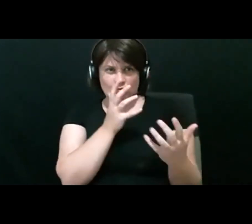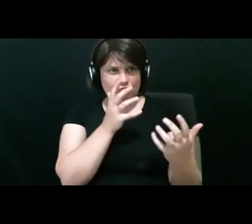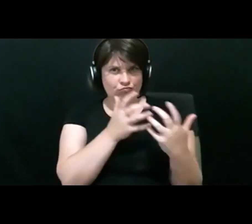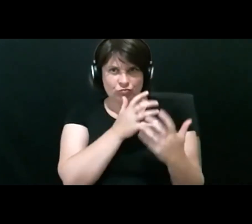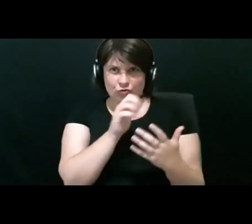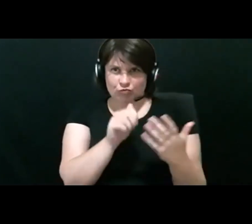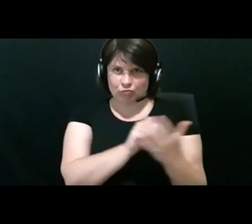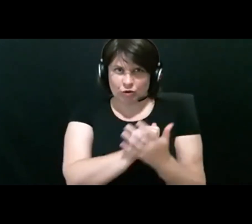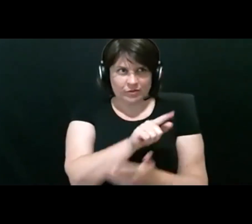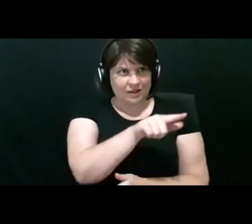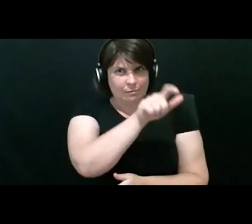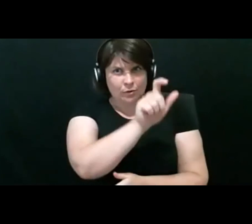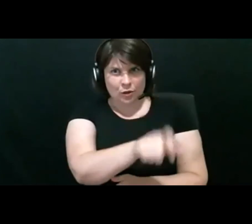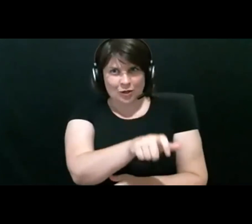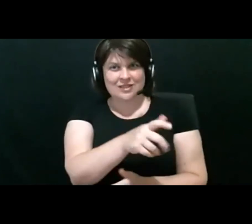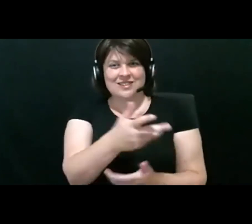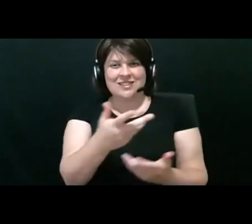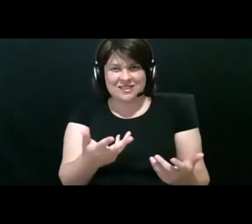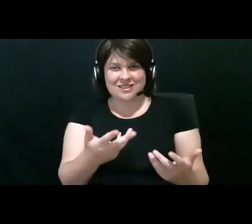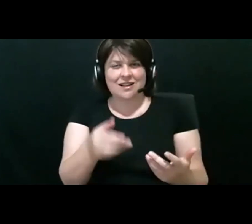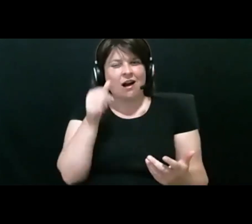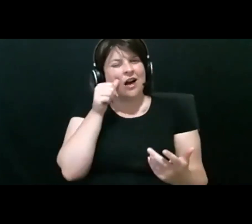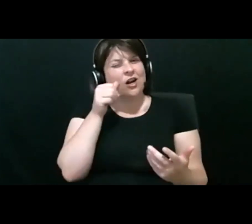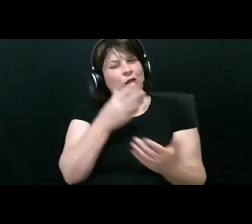This was in development and I never heard where it got to.